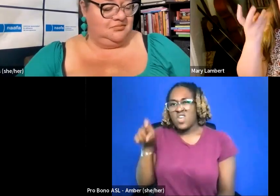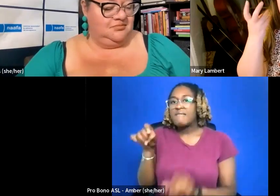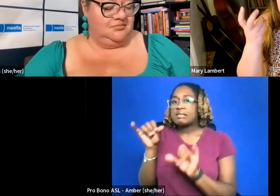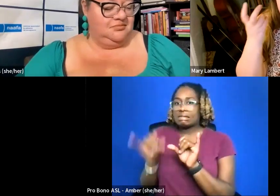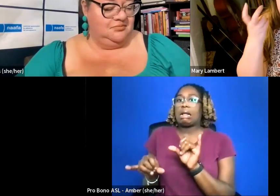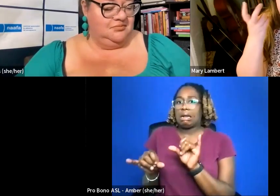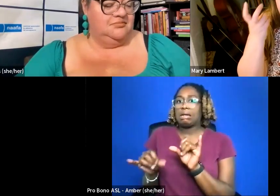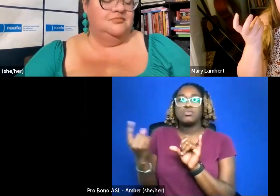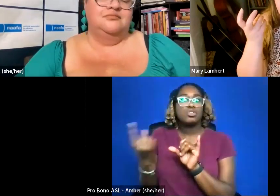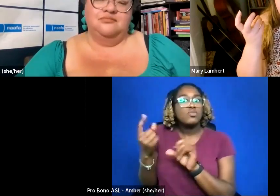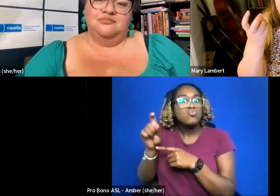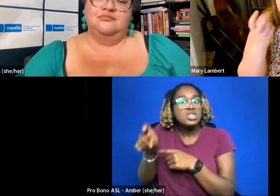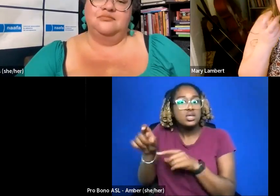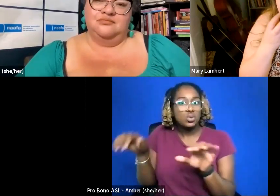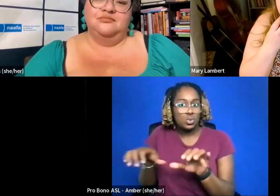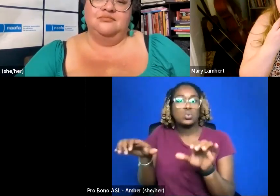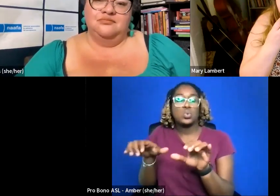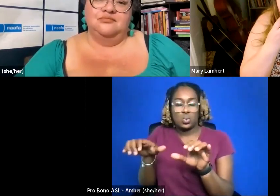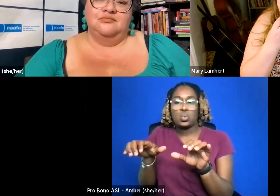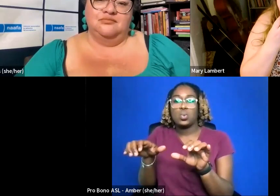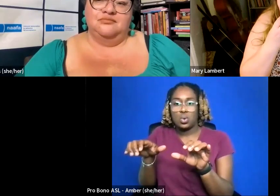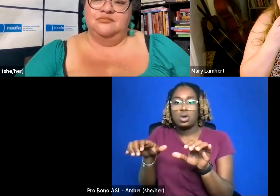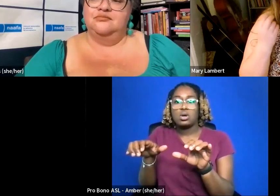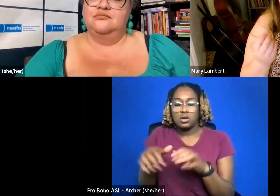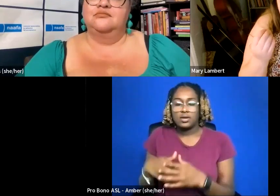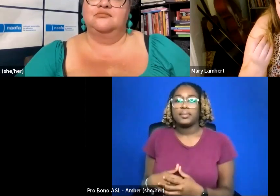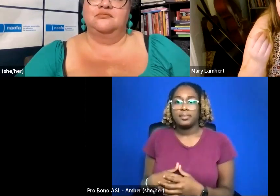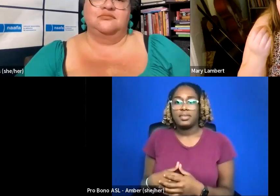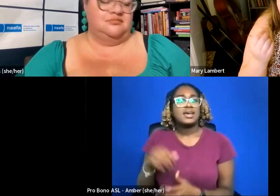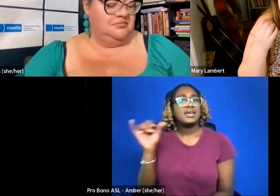there's something that you need to do and it's like, I got that call